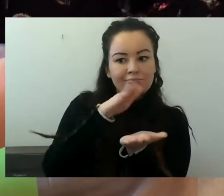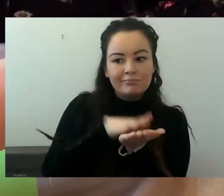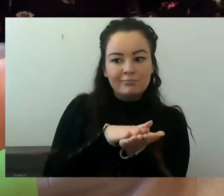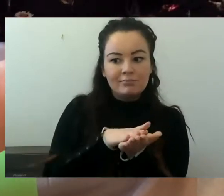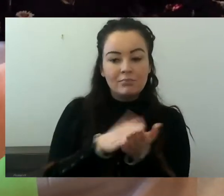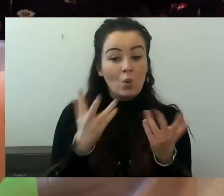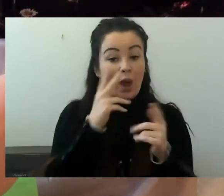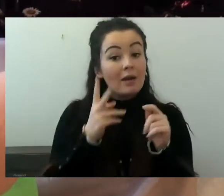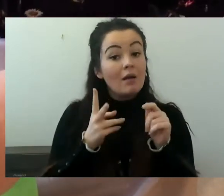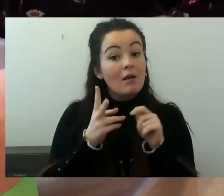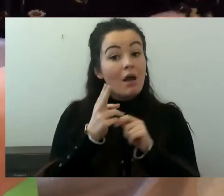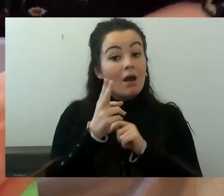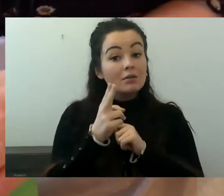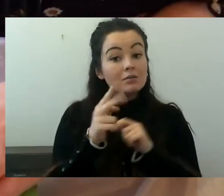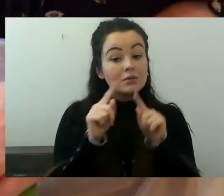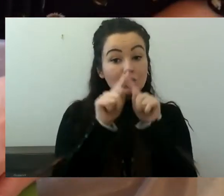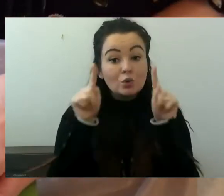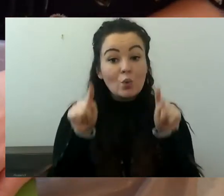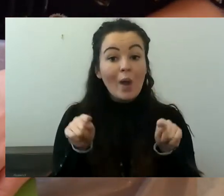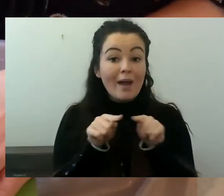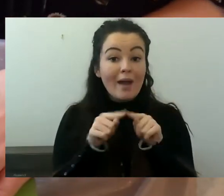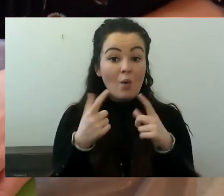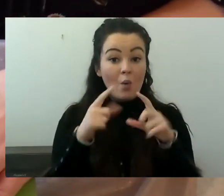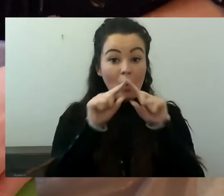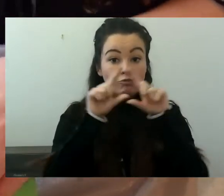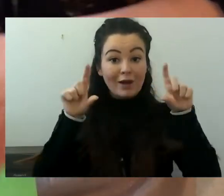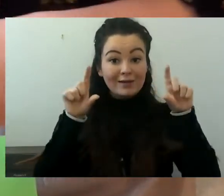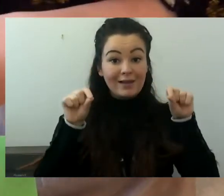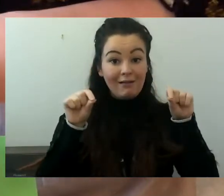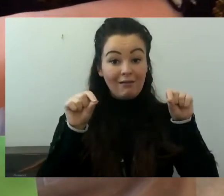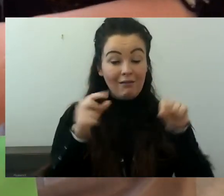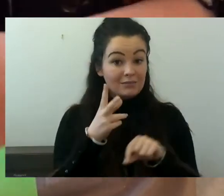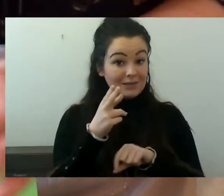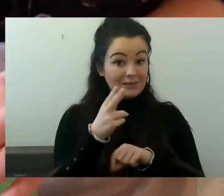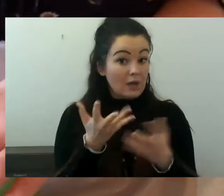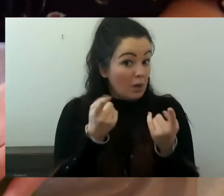or you could cut square or a rectangle with your scissors.